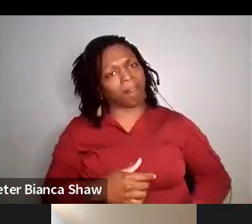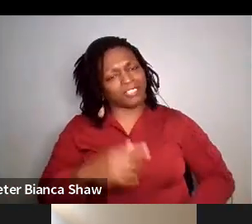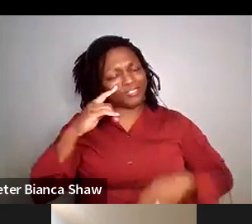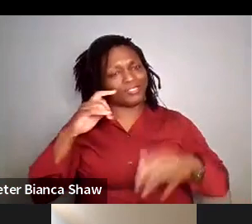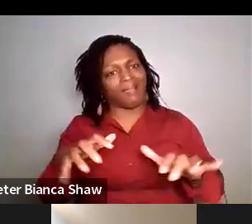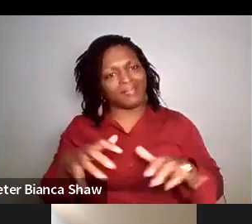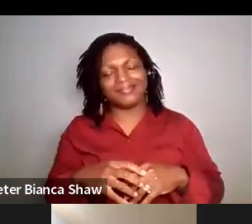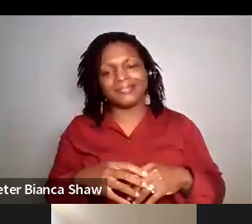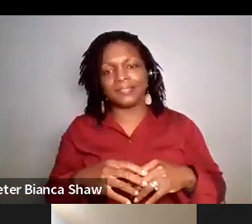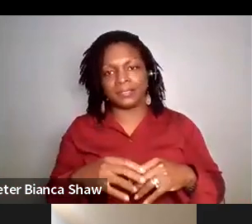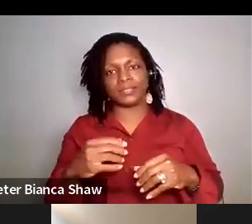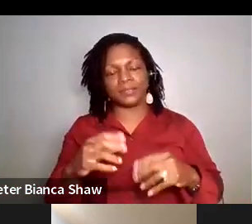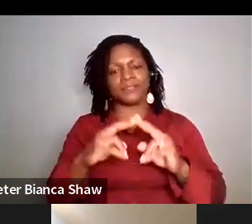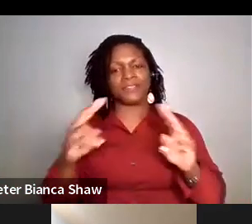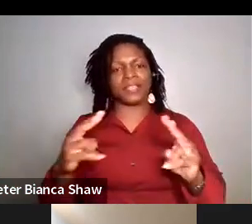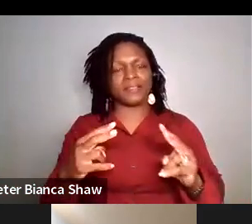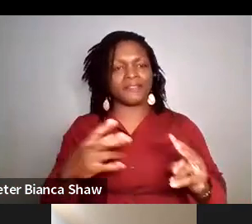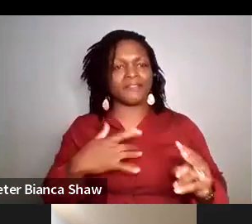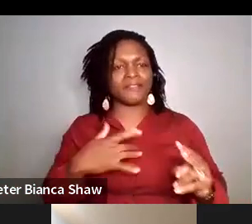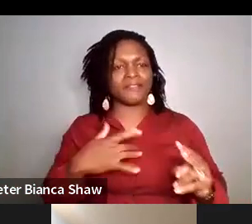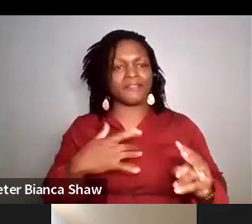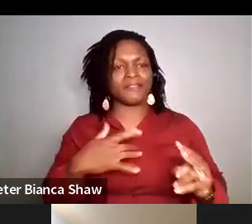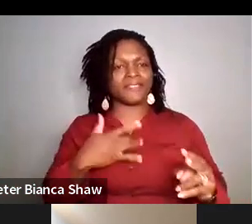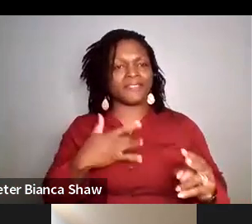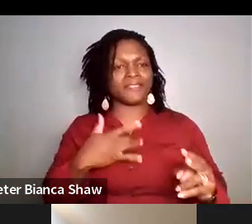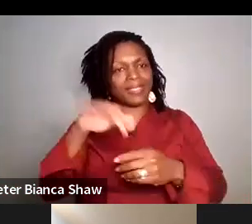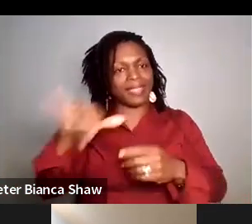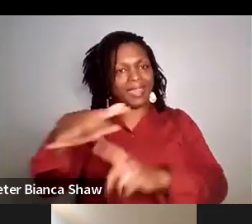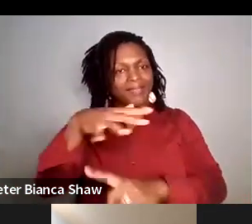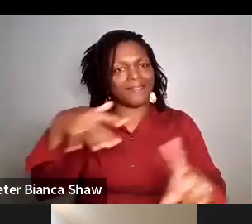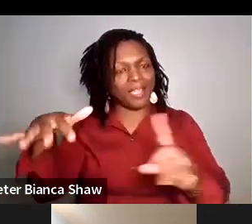And is it almost as he felt, comfortable being in that environment?